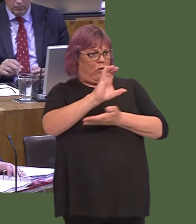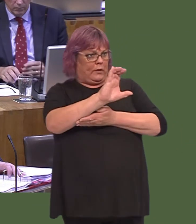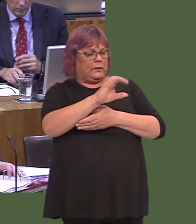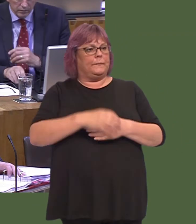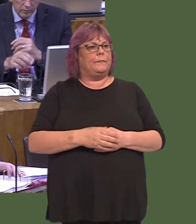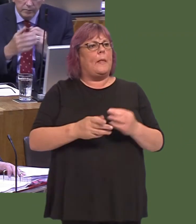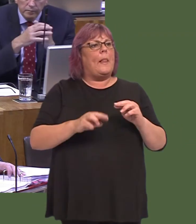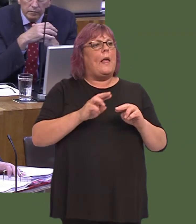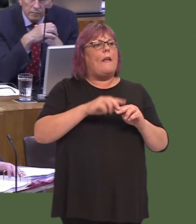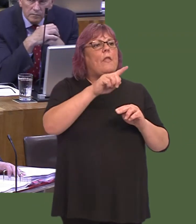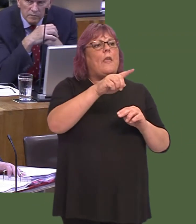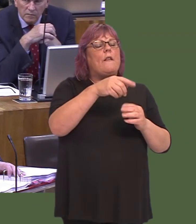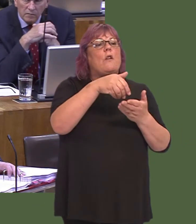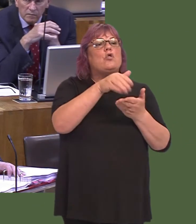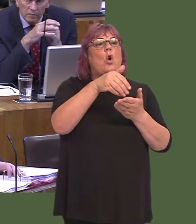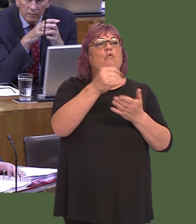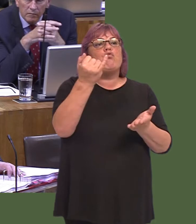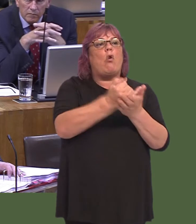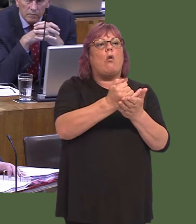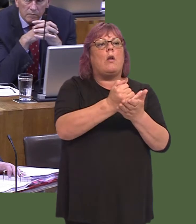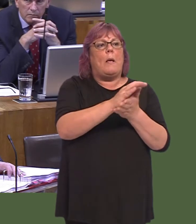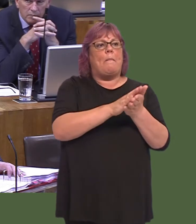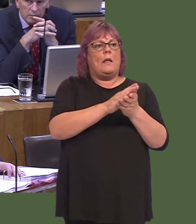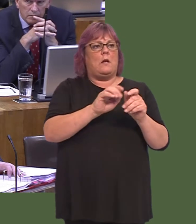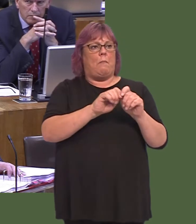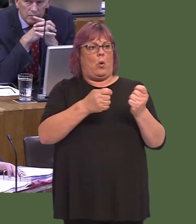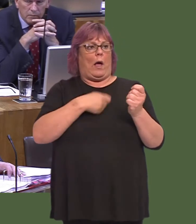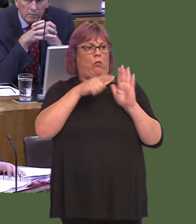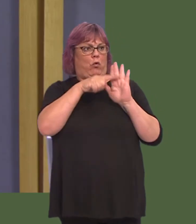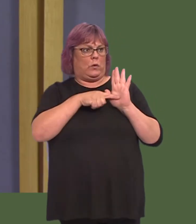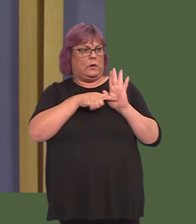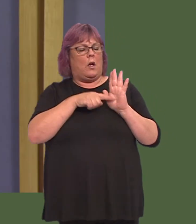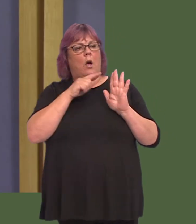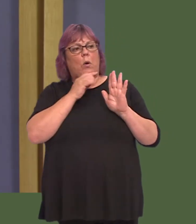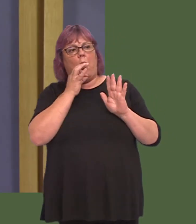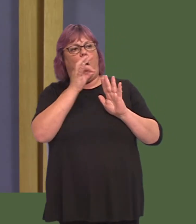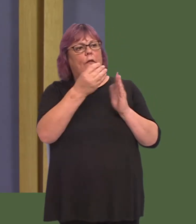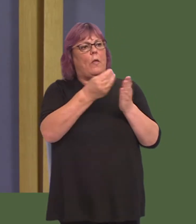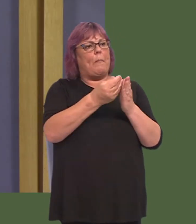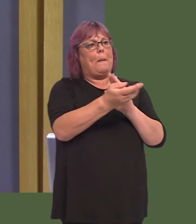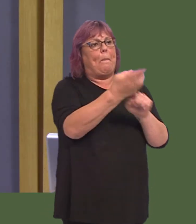If there has been a legal mis-selling, that will be a breach of our conditions, and we will take action to recover any money that we have given them.